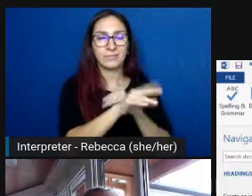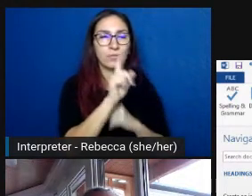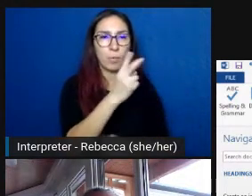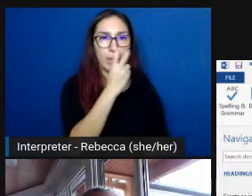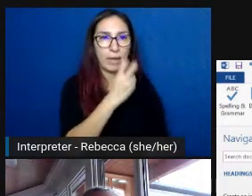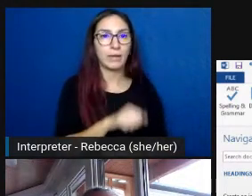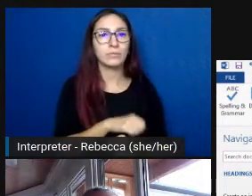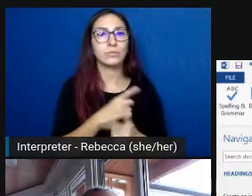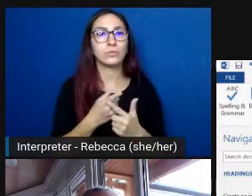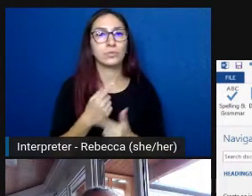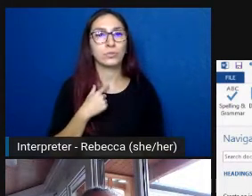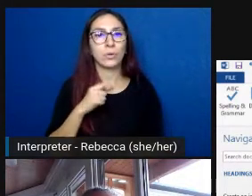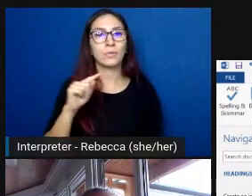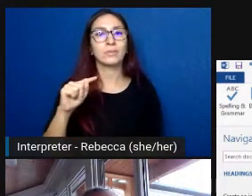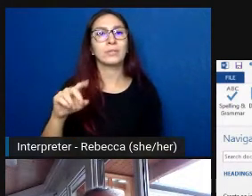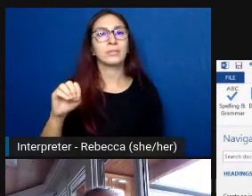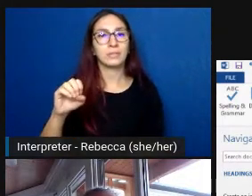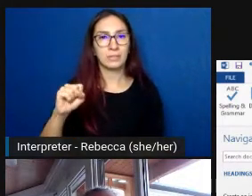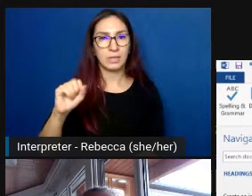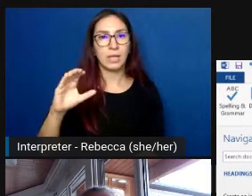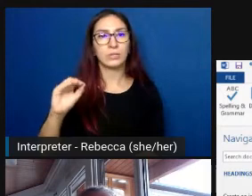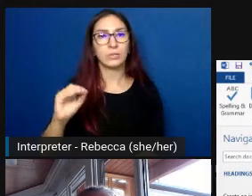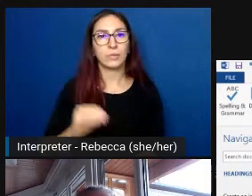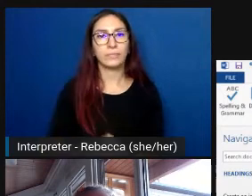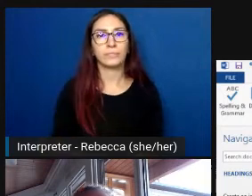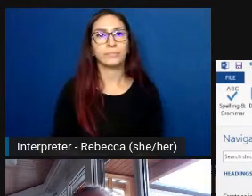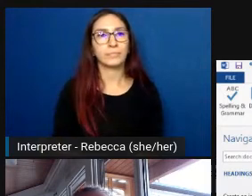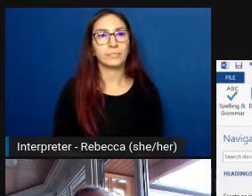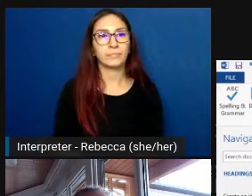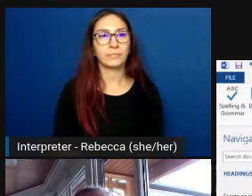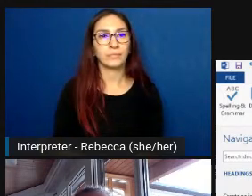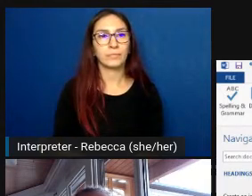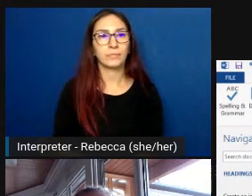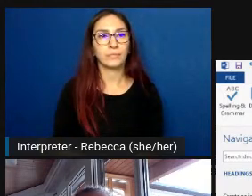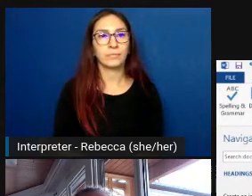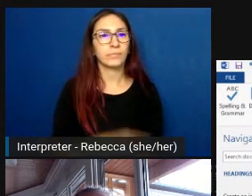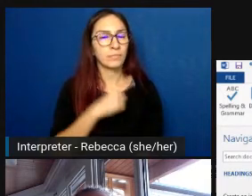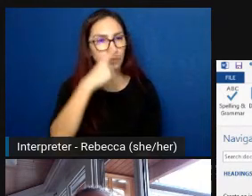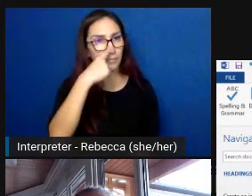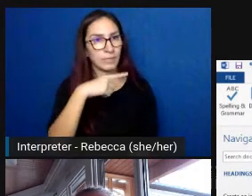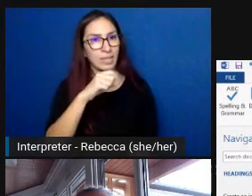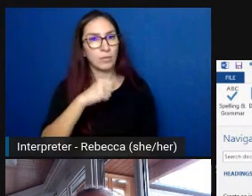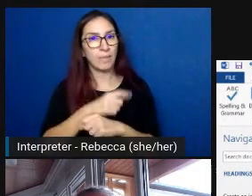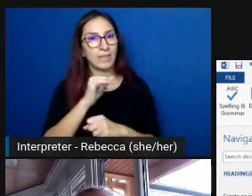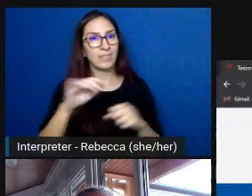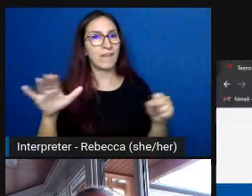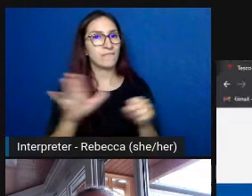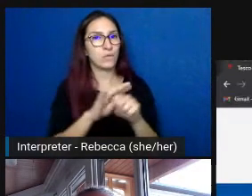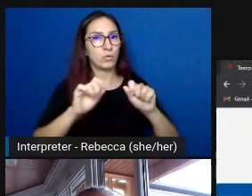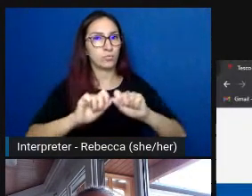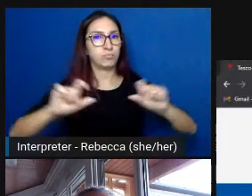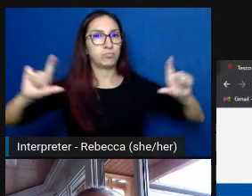[screen reader] Can you make that full-screen? Yes. [screen reader]